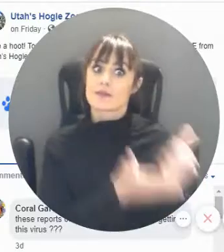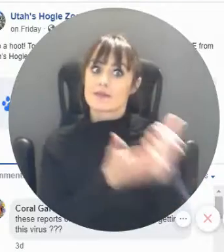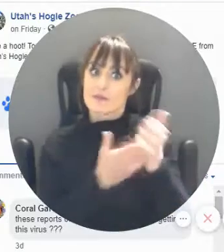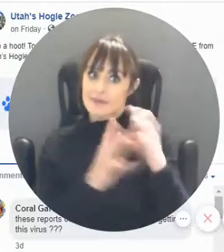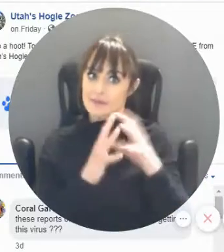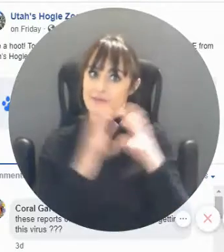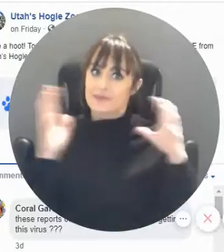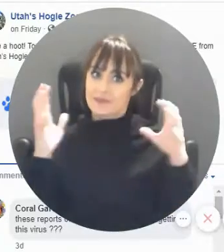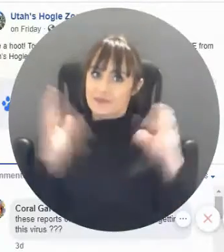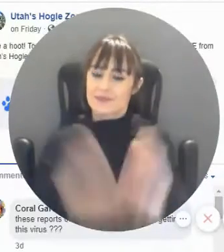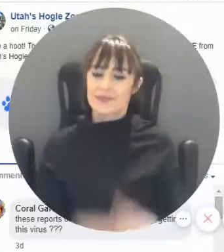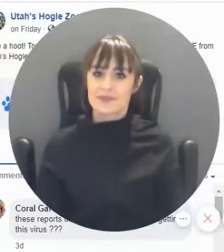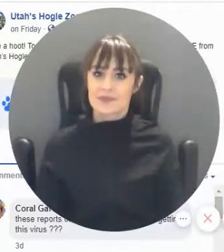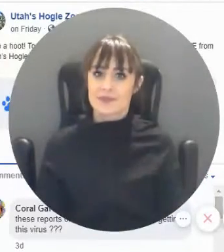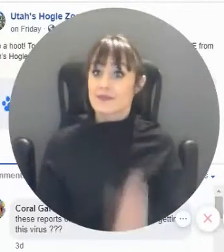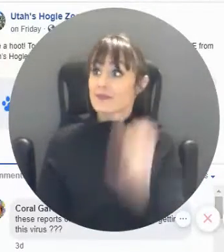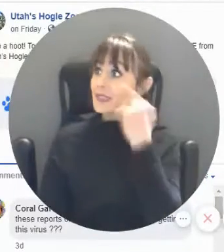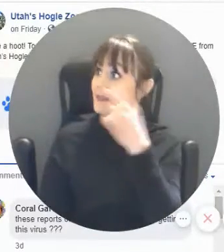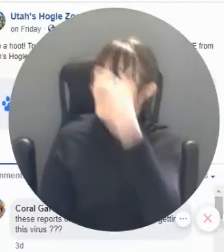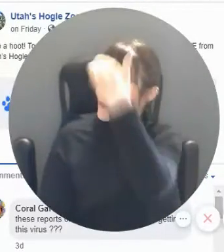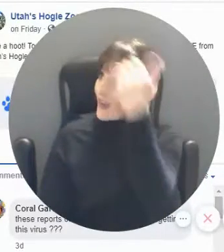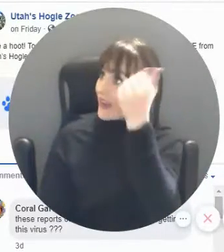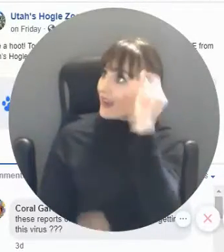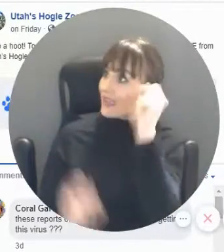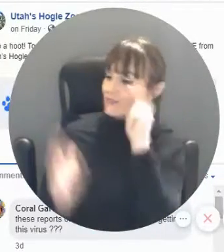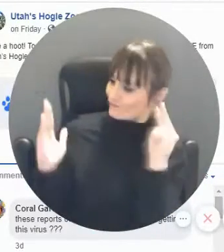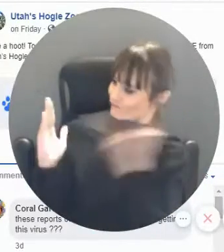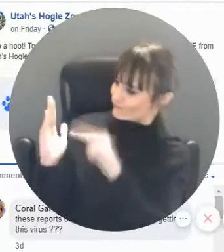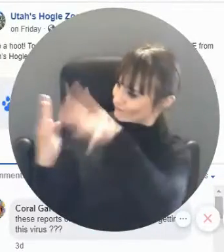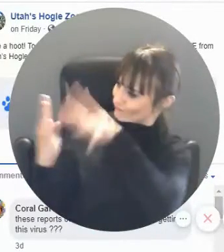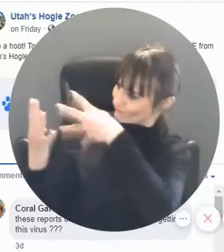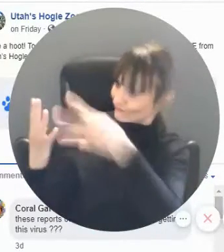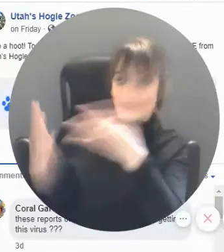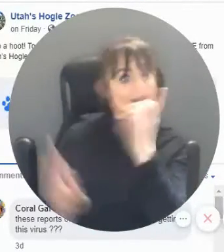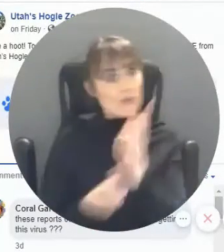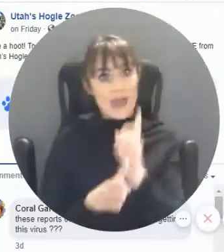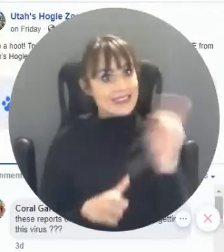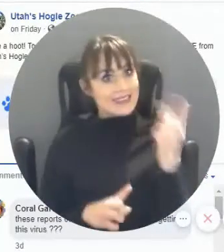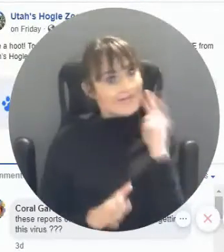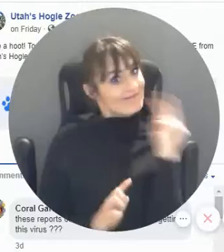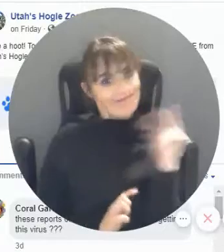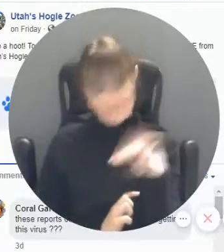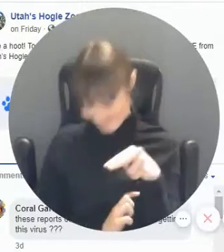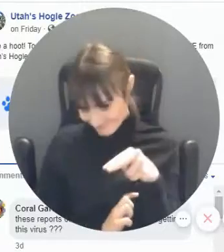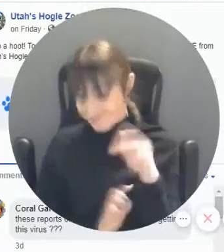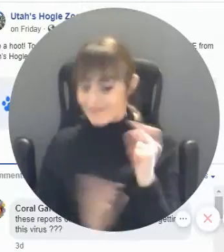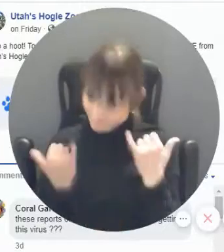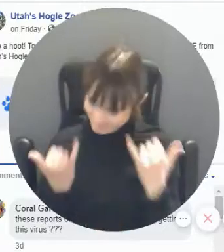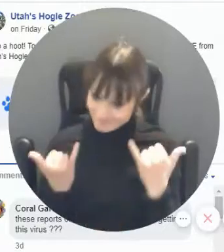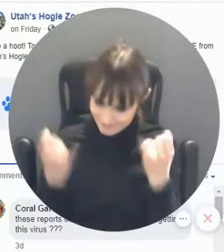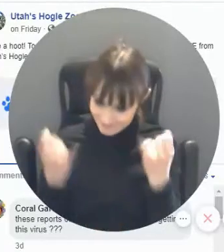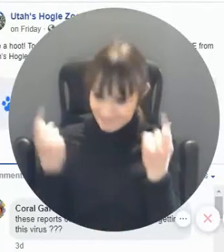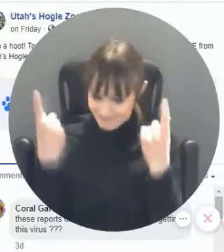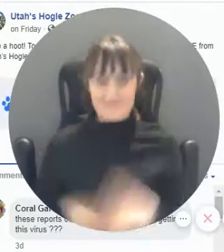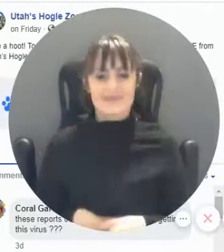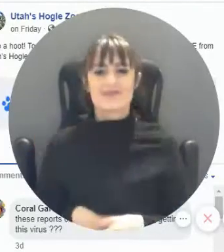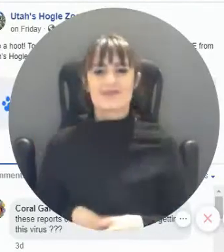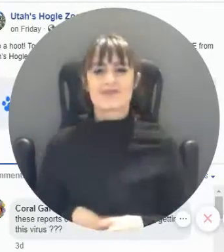(Other voice): So if you forget, you can just... Autumn: I'll just look down! Yeah, so we've got some cool bones right here.